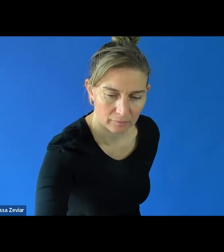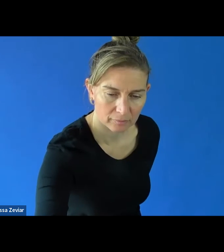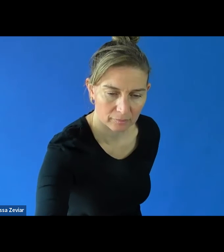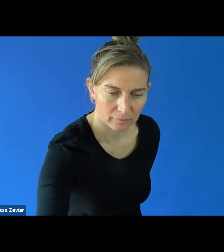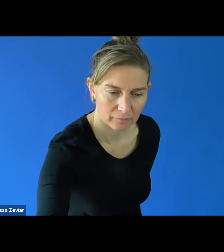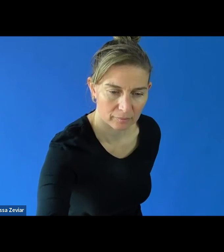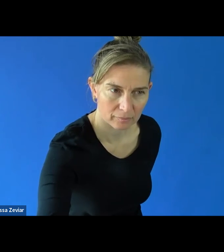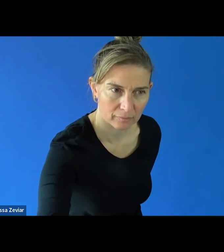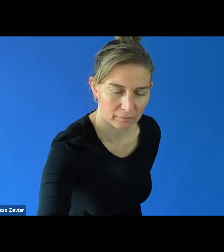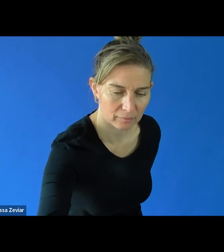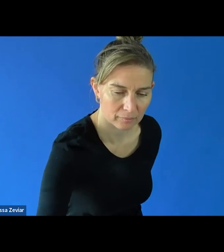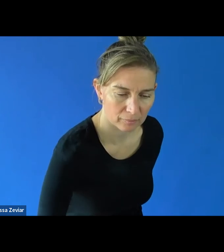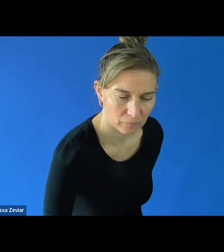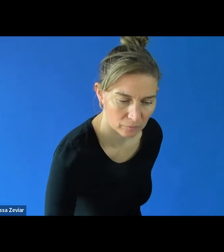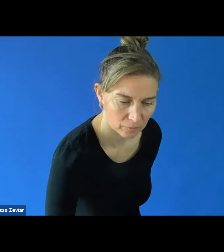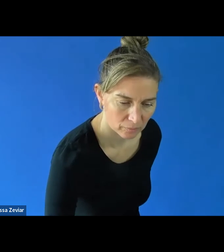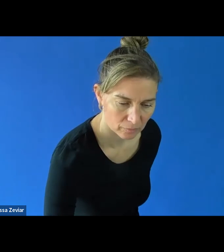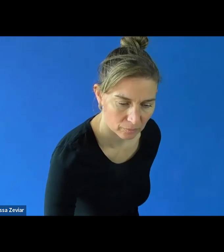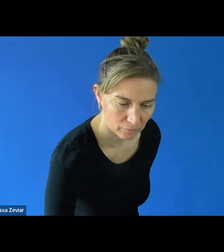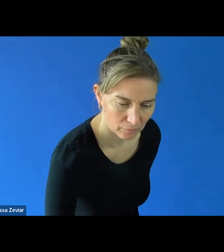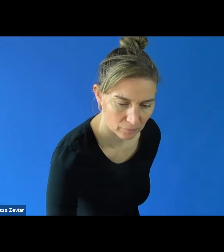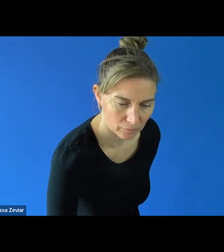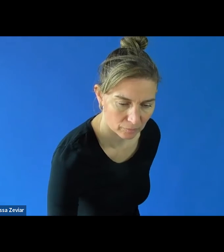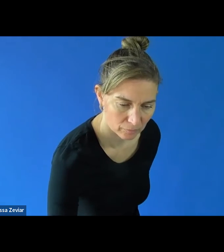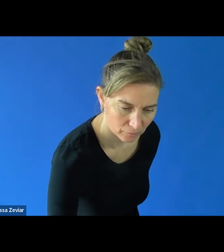I can close it when you say. Luke: Yes, please.